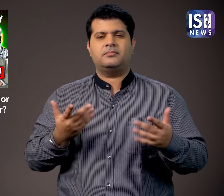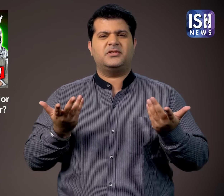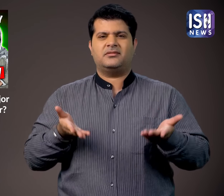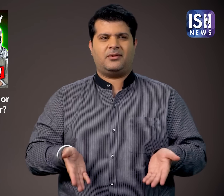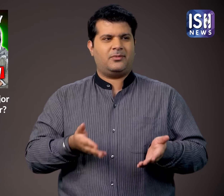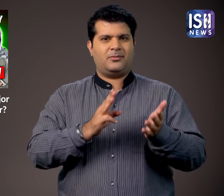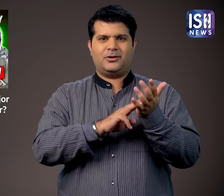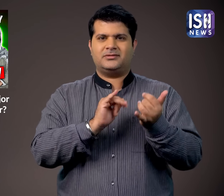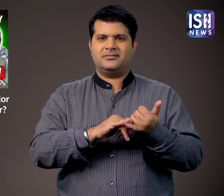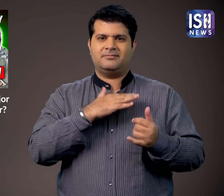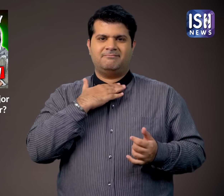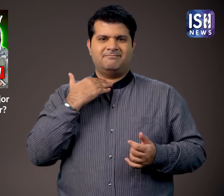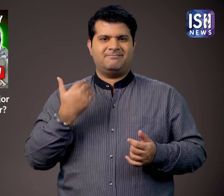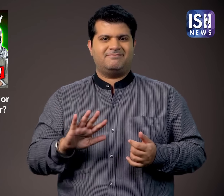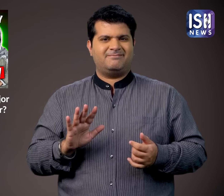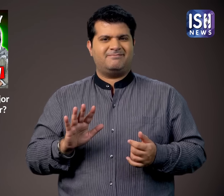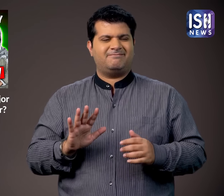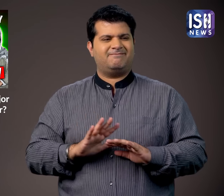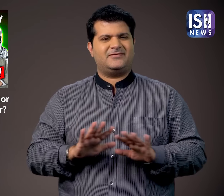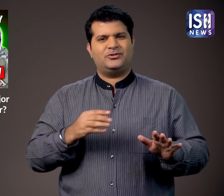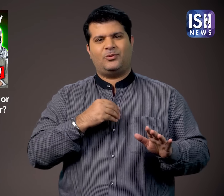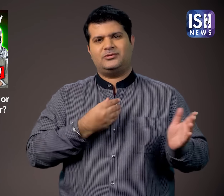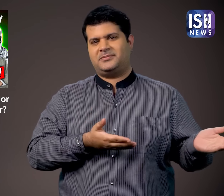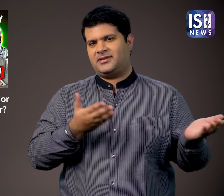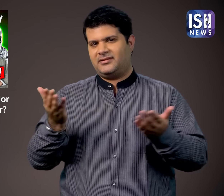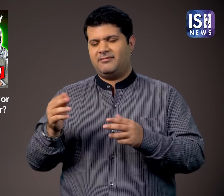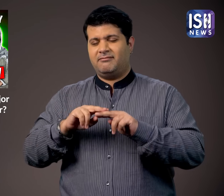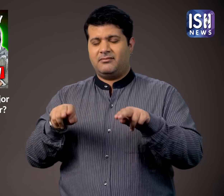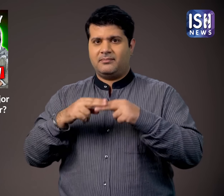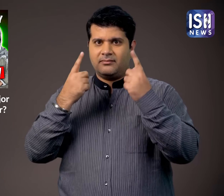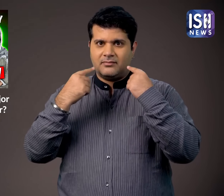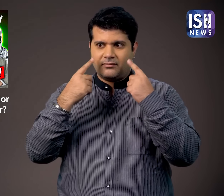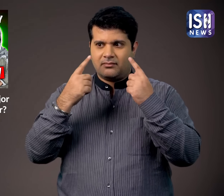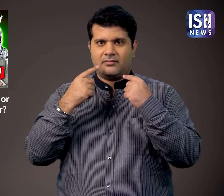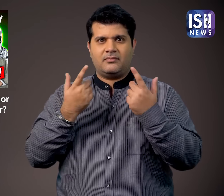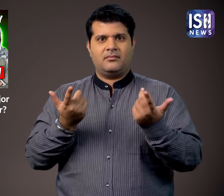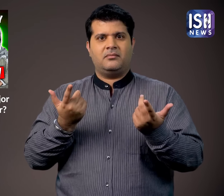Major Sharma laid down his life. His family mourned his death.